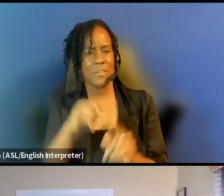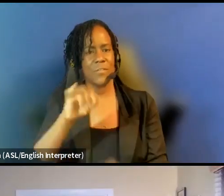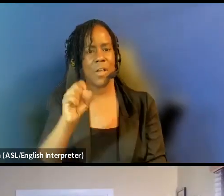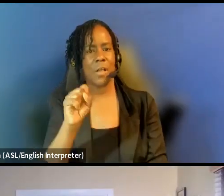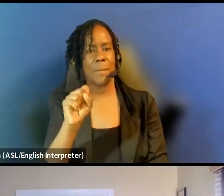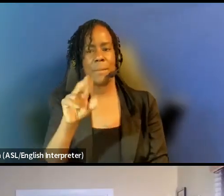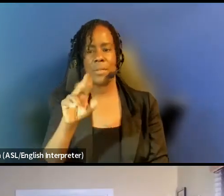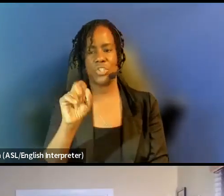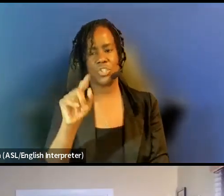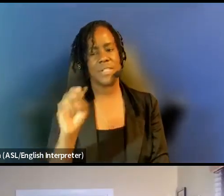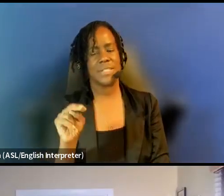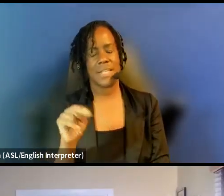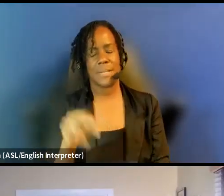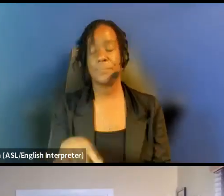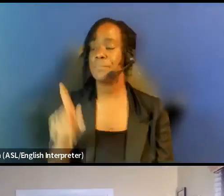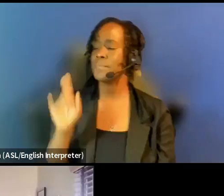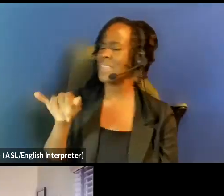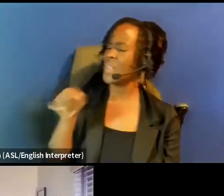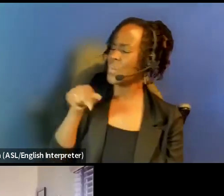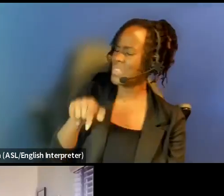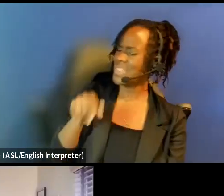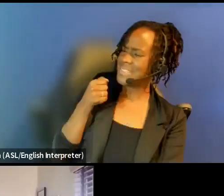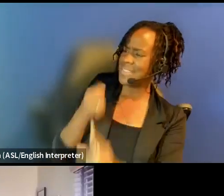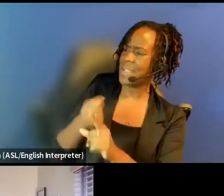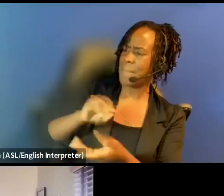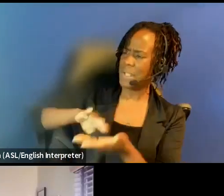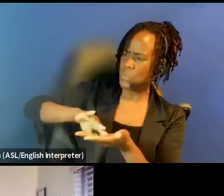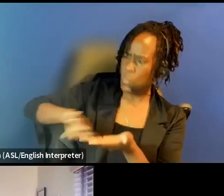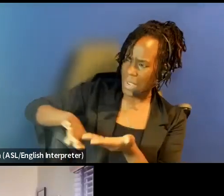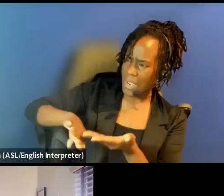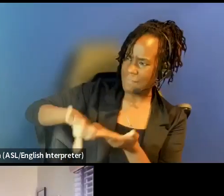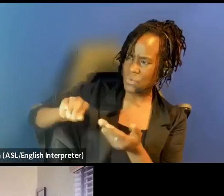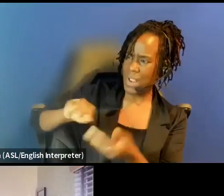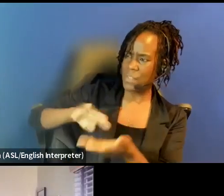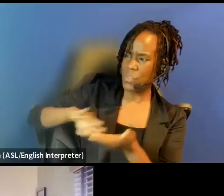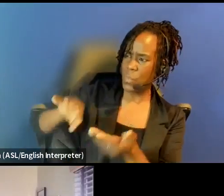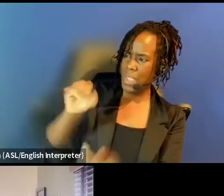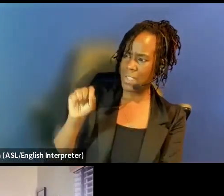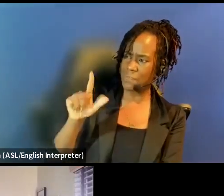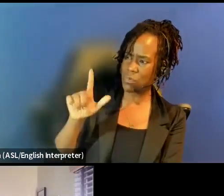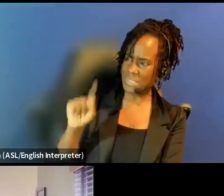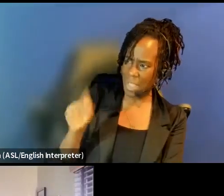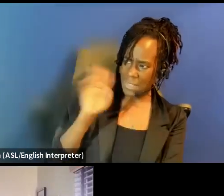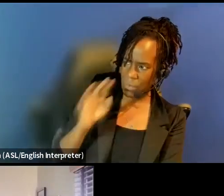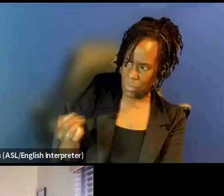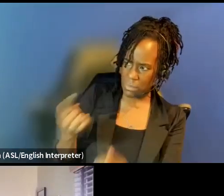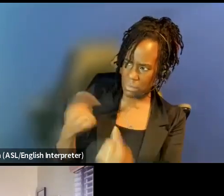where the disparities lie. PENNI SWEETENBURG-LEE: Awesome. We have about two minutes. So Justin we'll take a